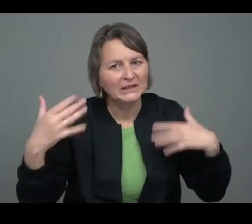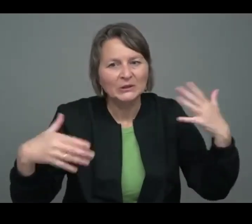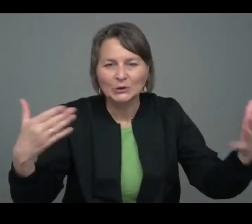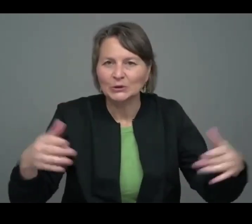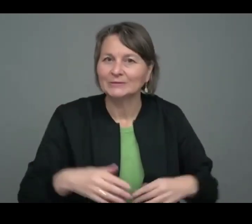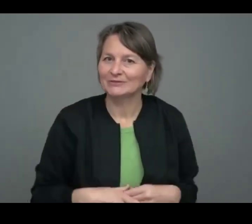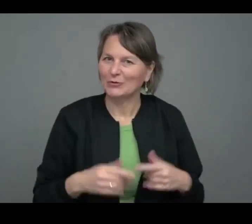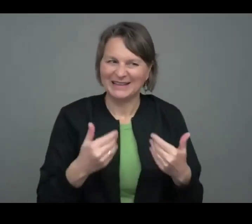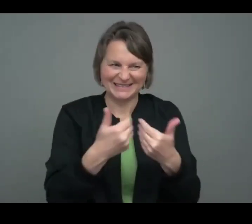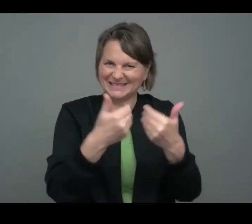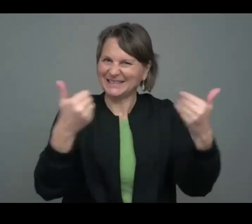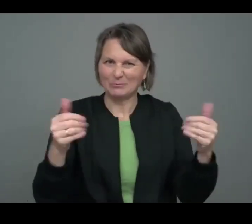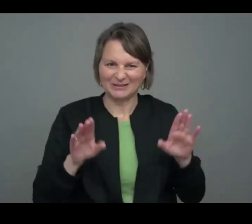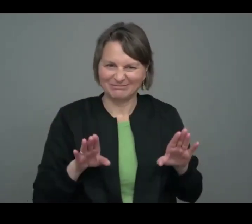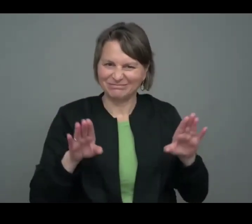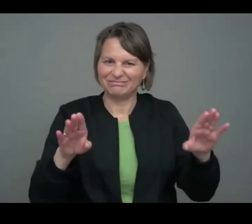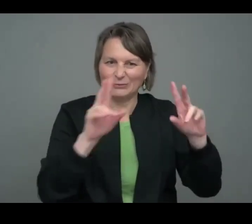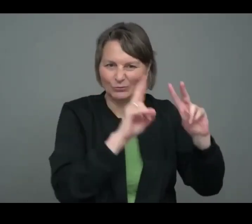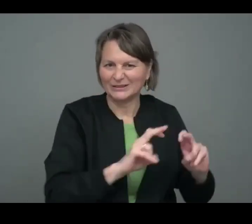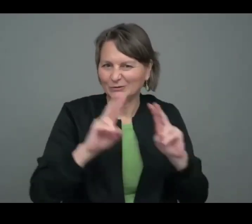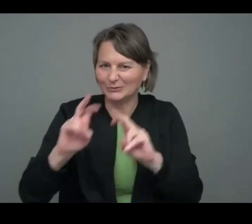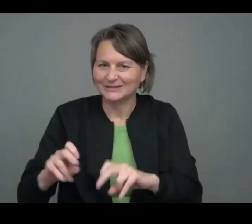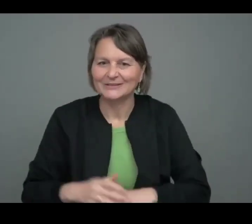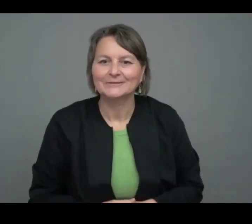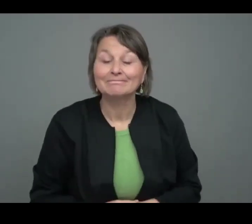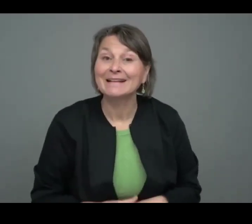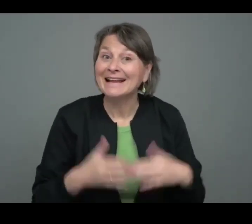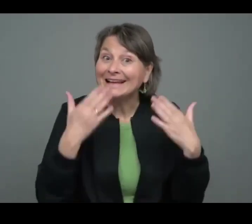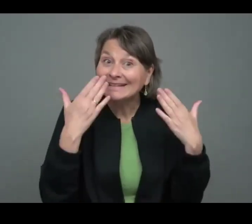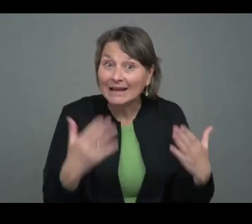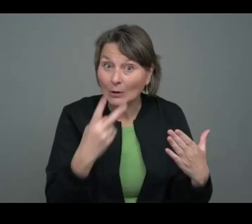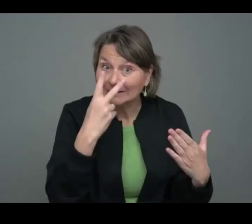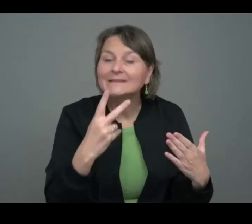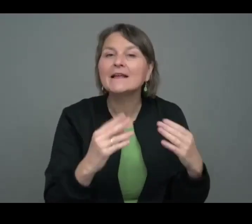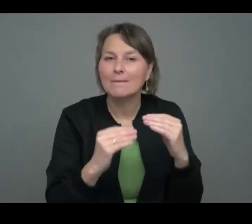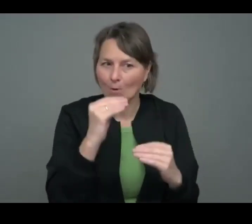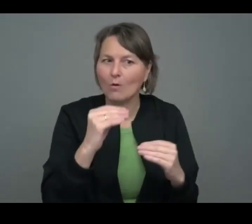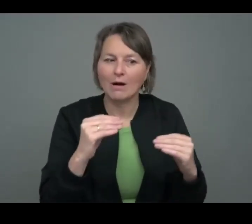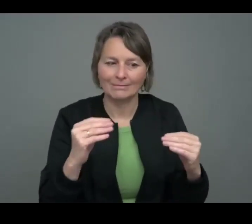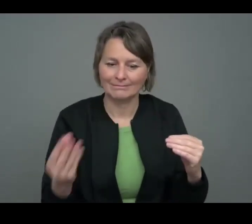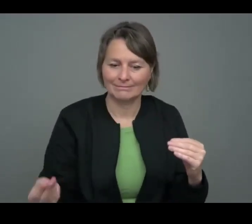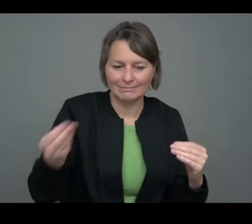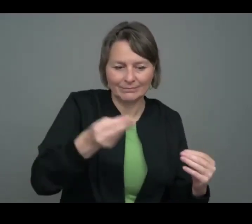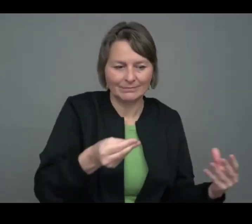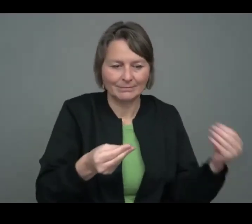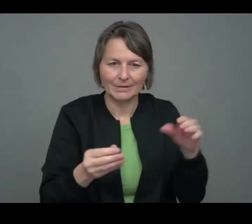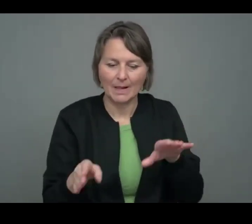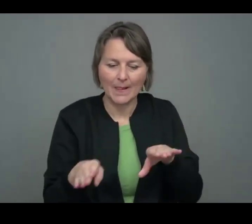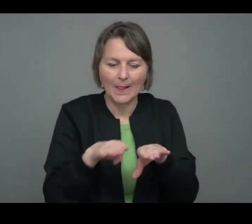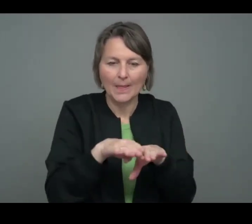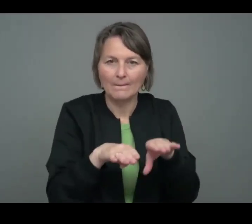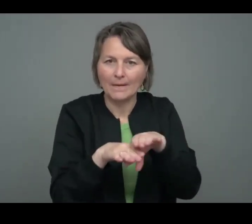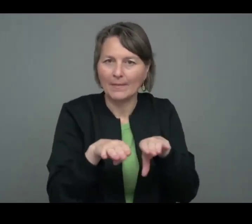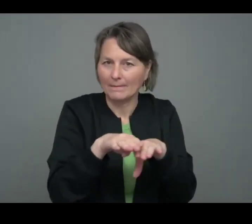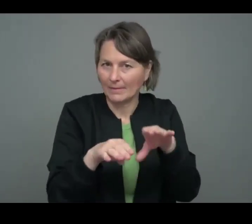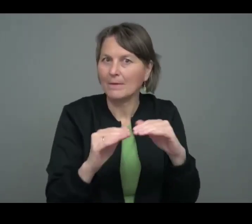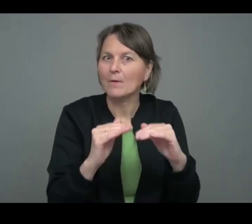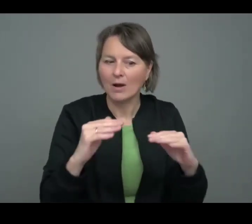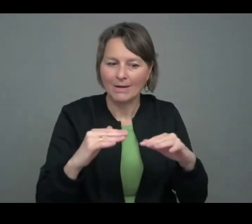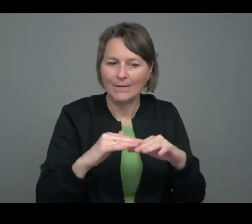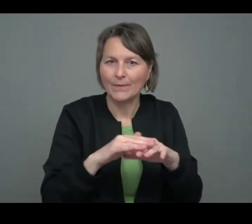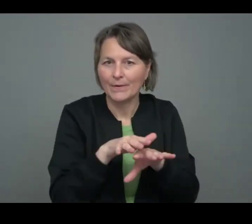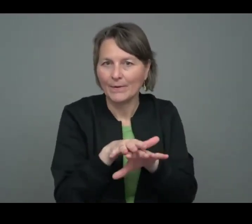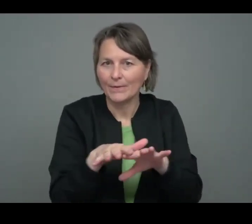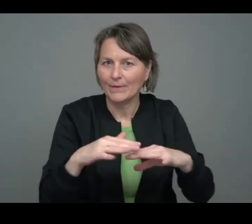but for community setting. So these are two different approaches of research into linguistics.